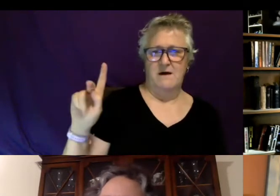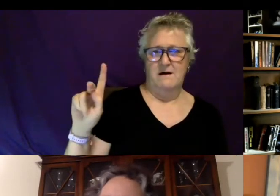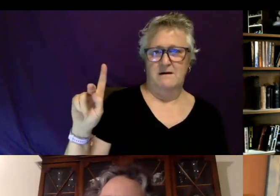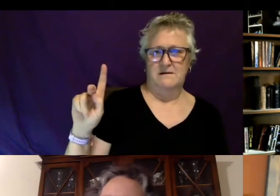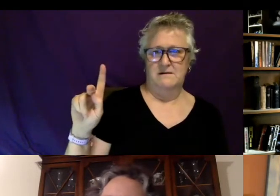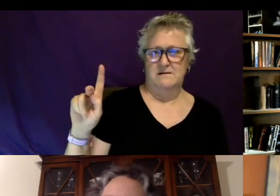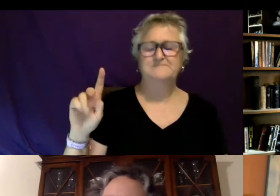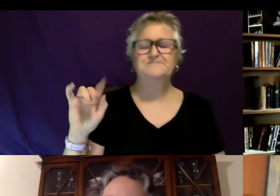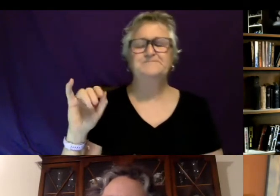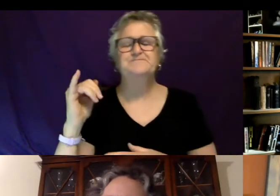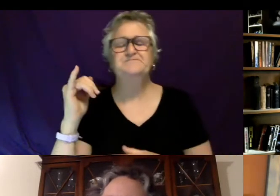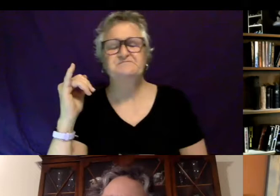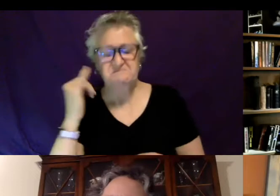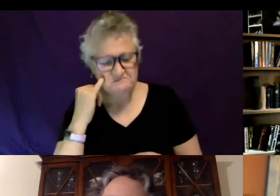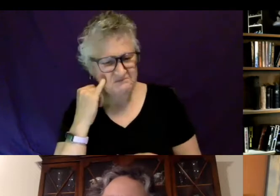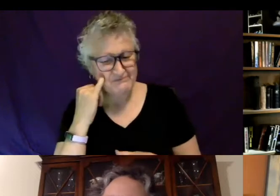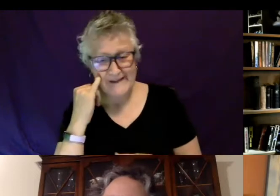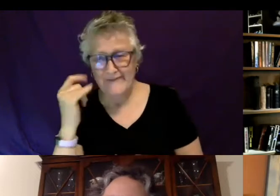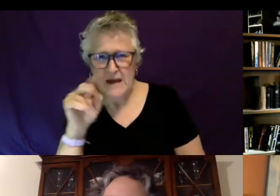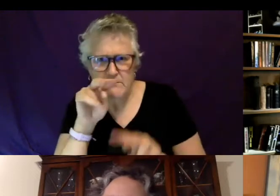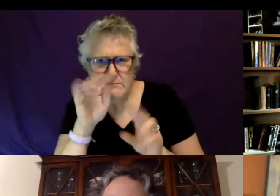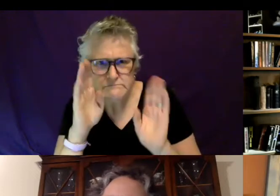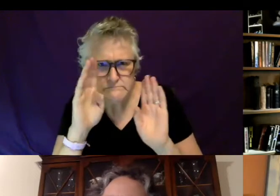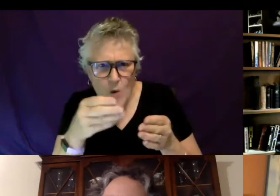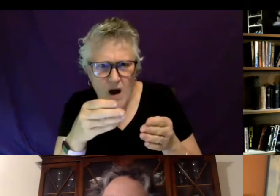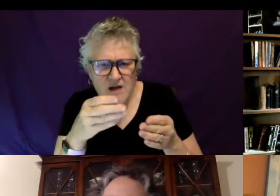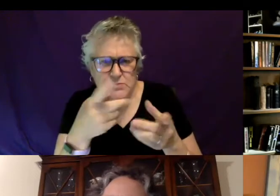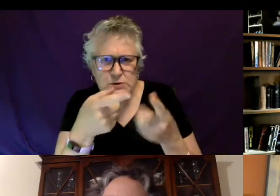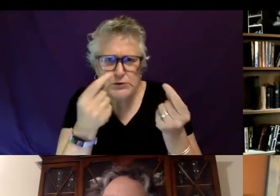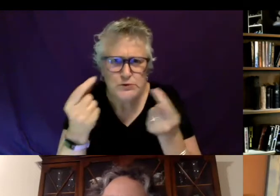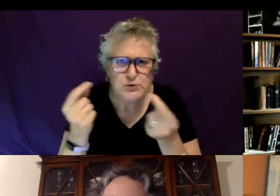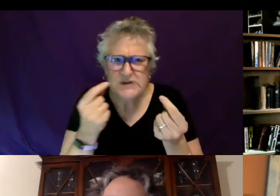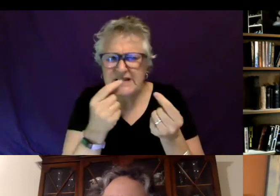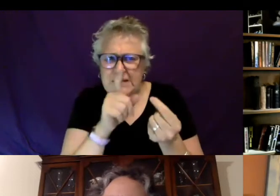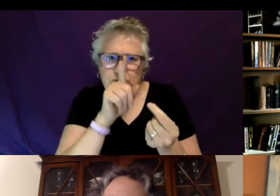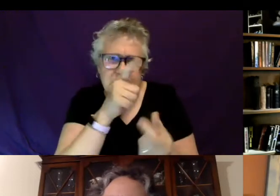bird, though, then they see each other, and they realize they're not one of you,